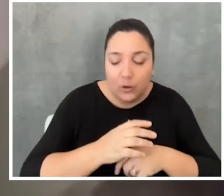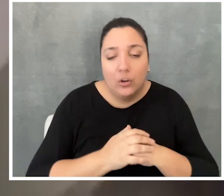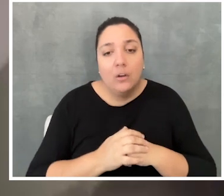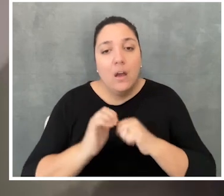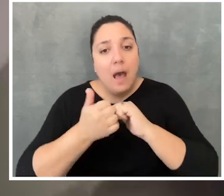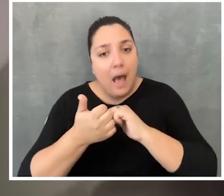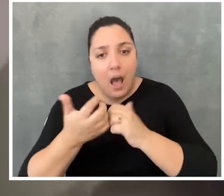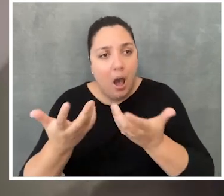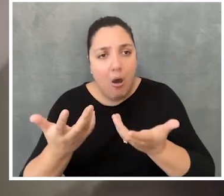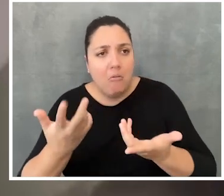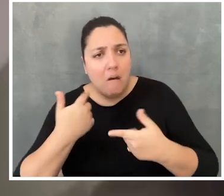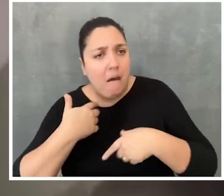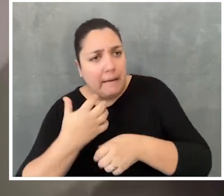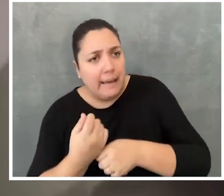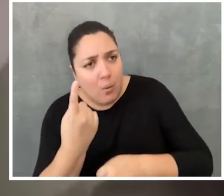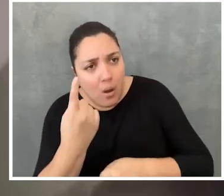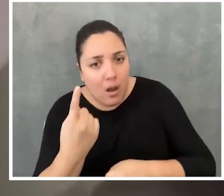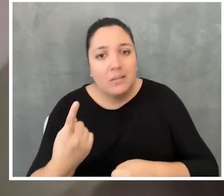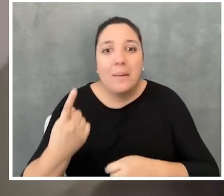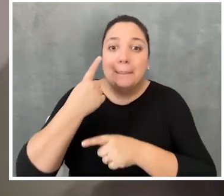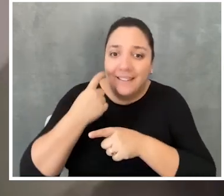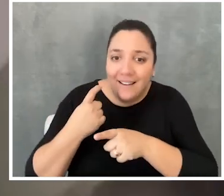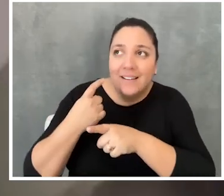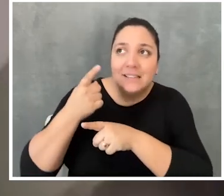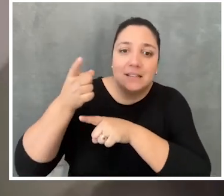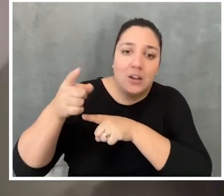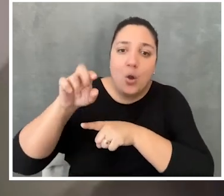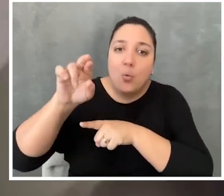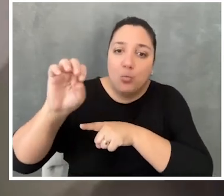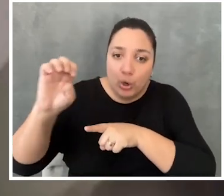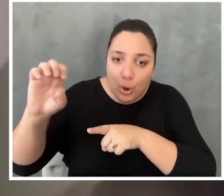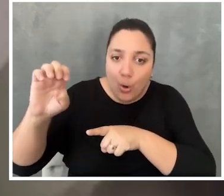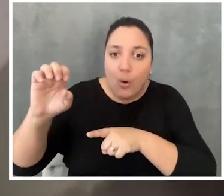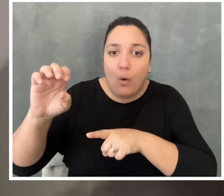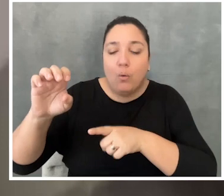how to access abortion care in light of Roe, in light of the overturning of ROE